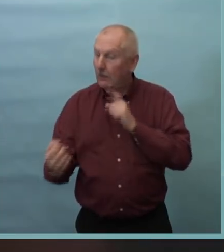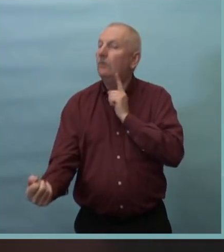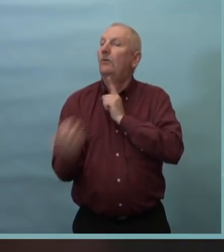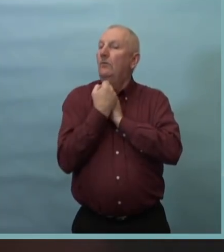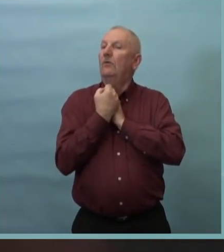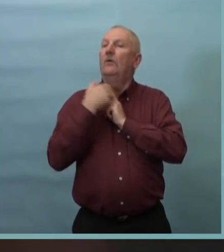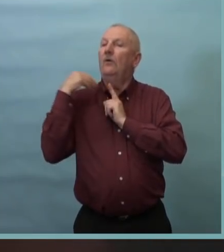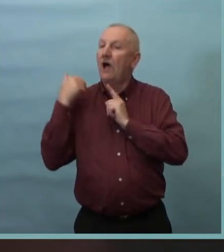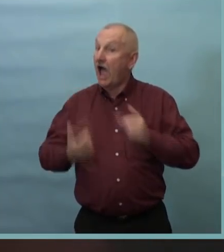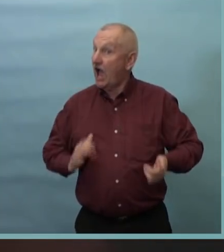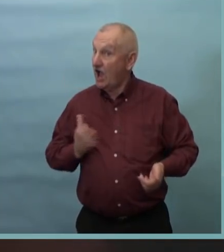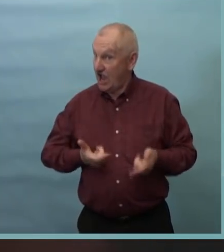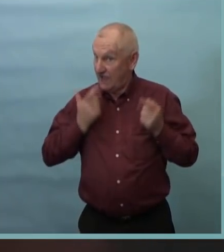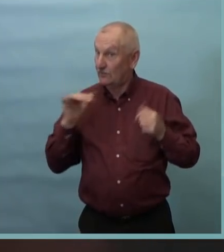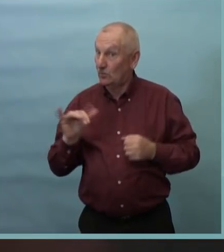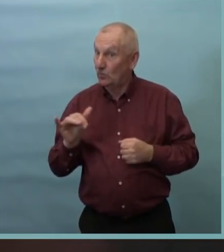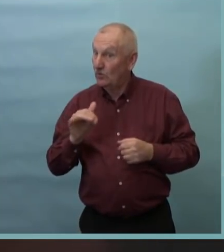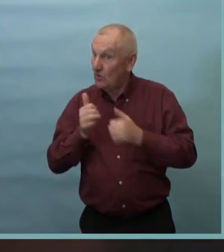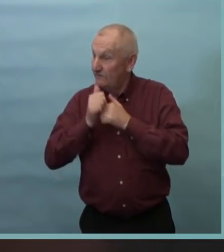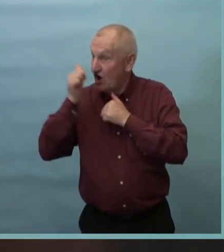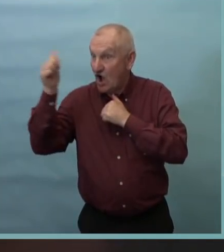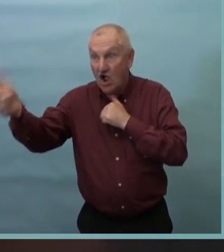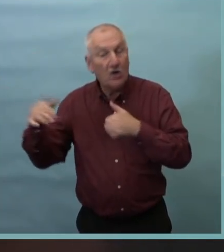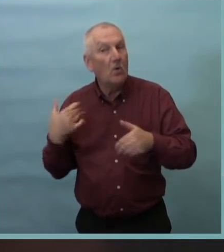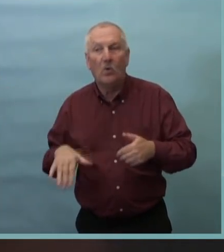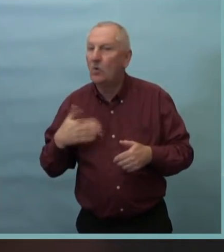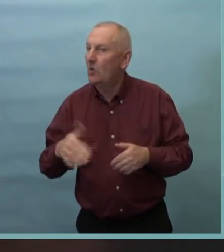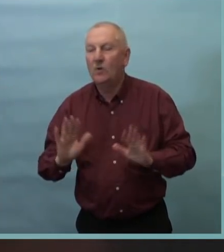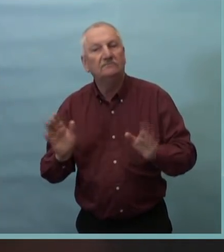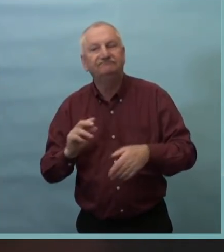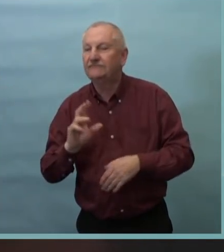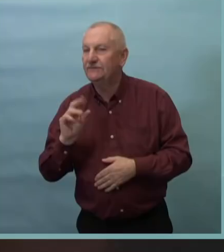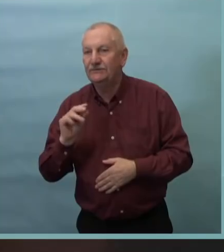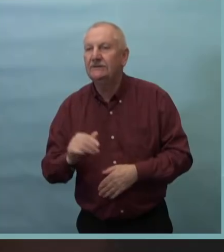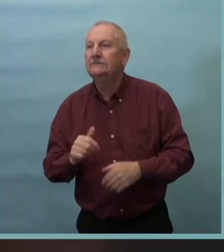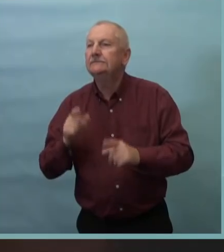considerate as we can but also appreciating that there is a time